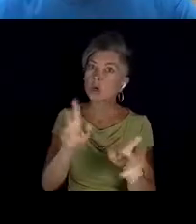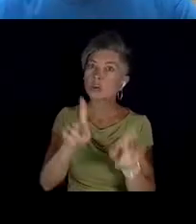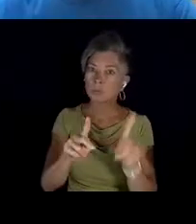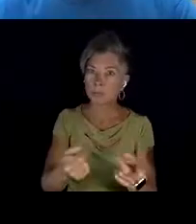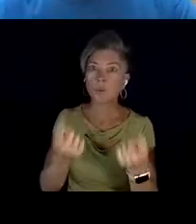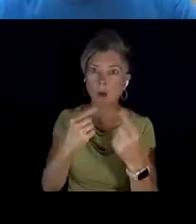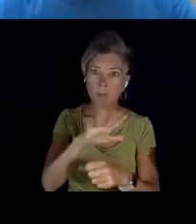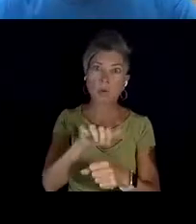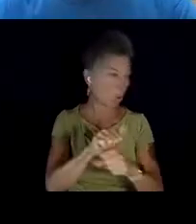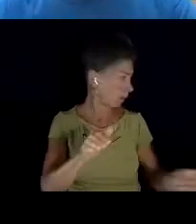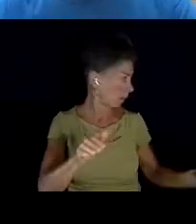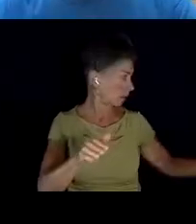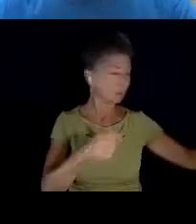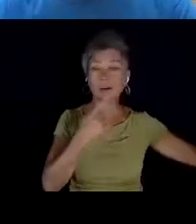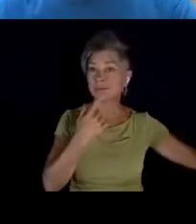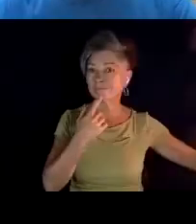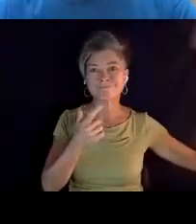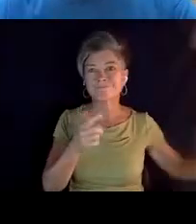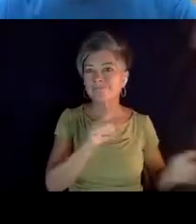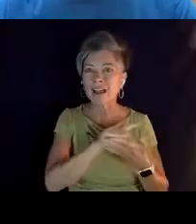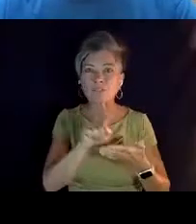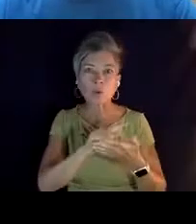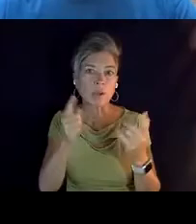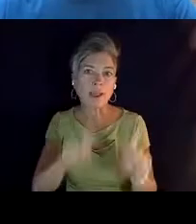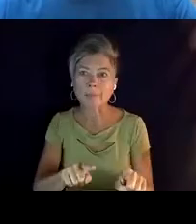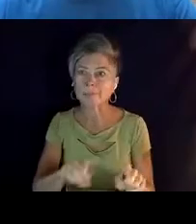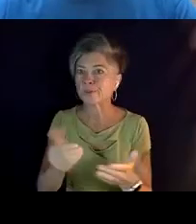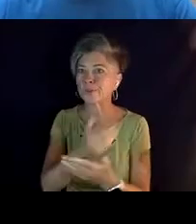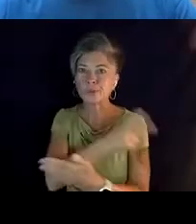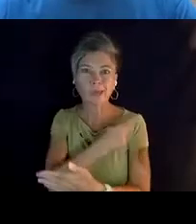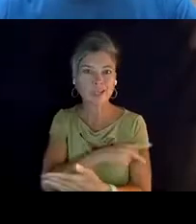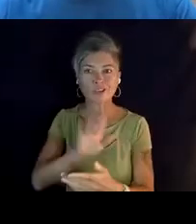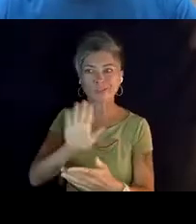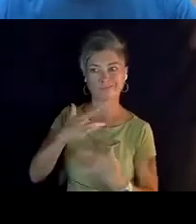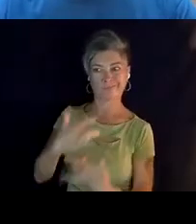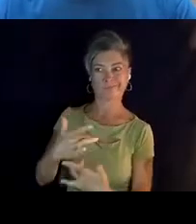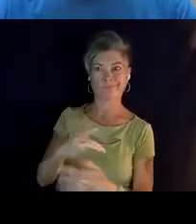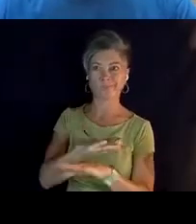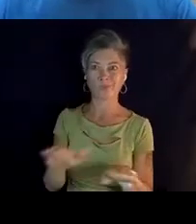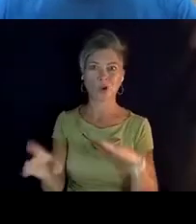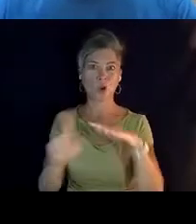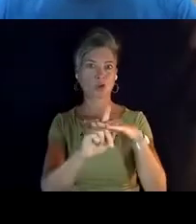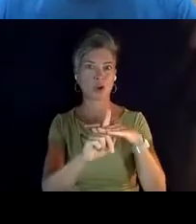I have a a no show of a new patient and I think that there are lots of things that contribute to that.